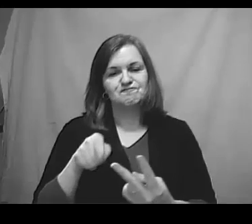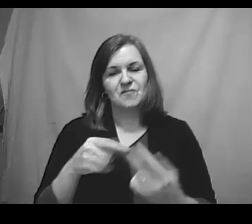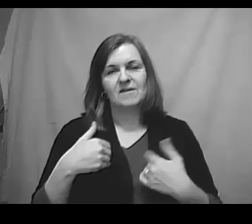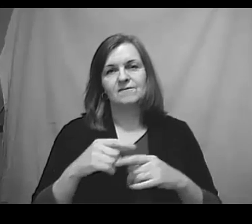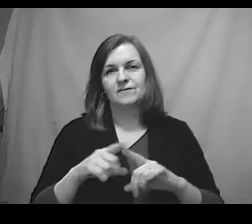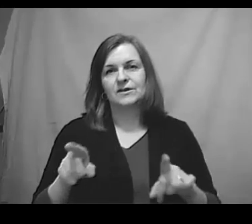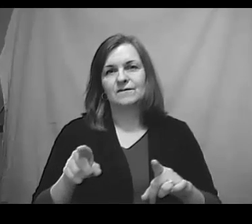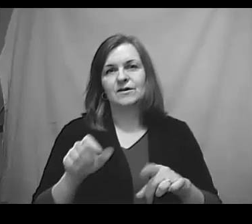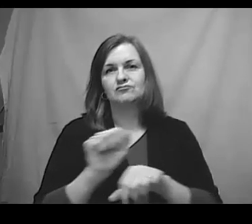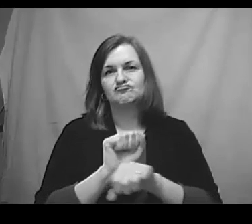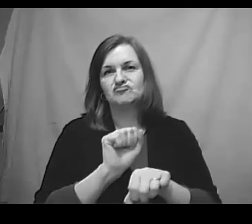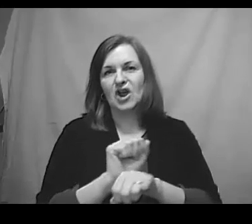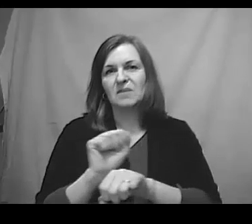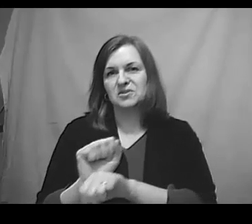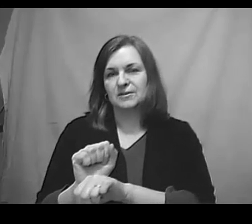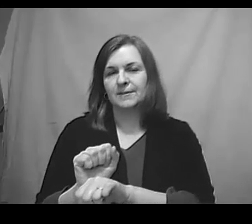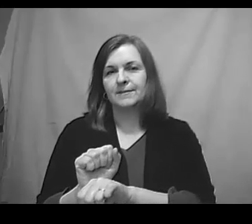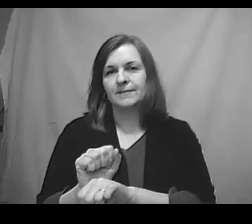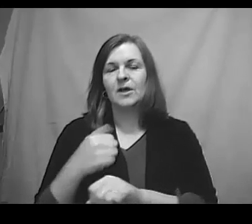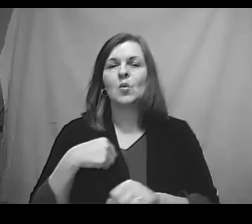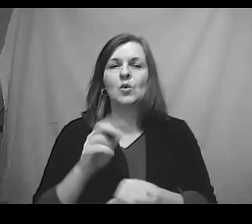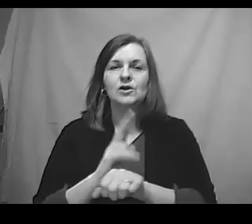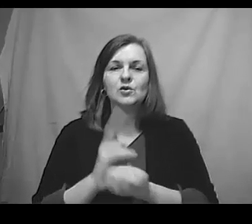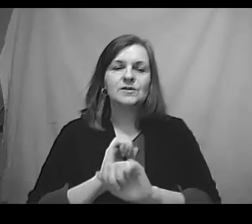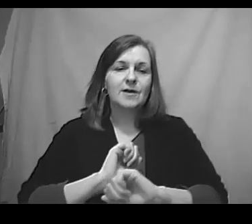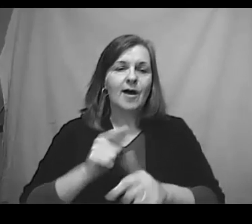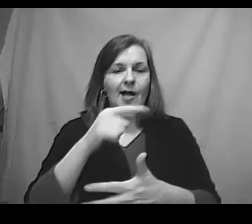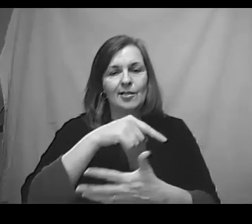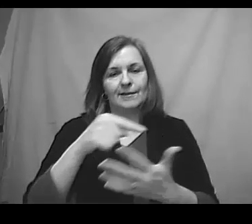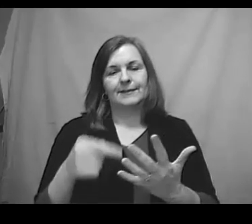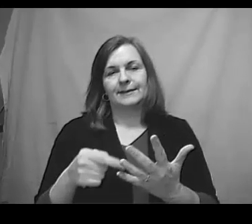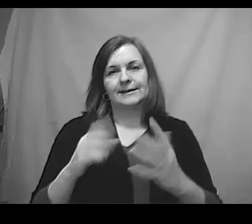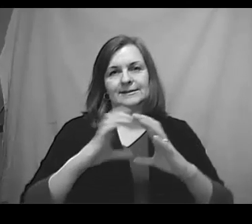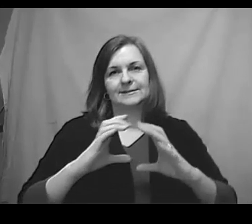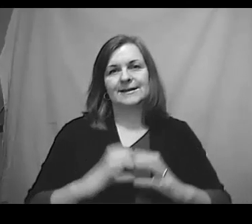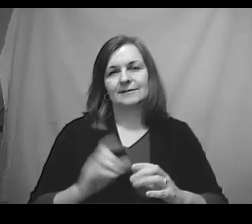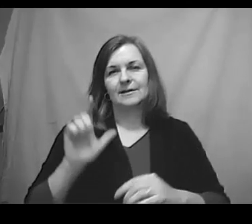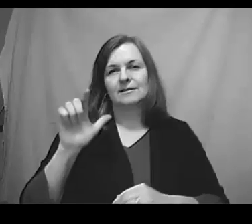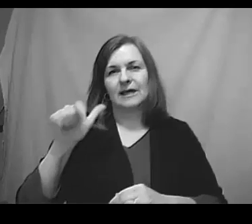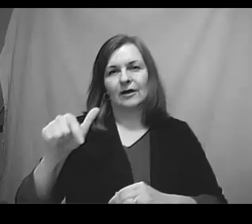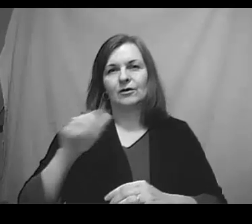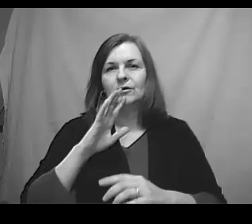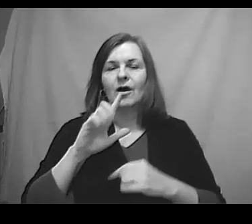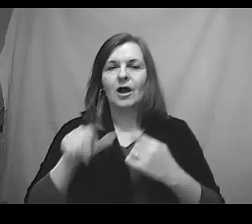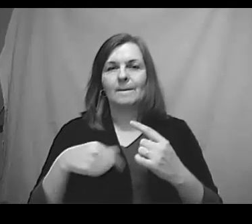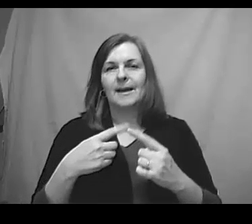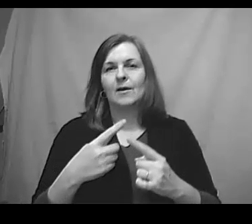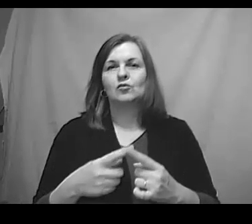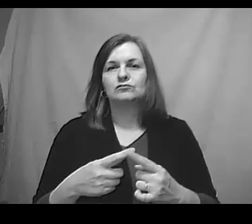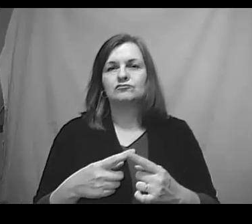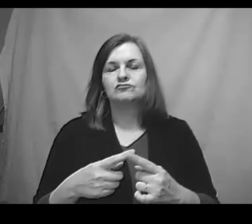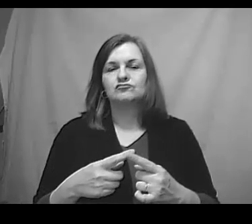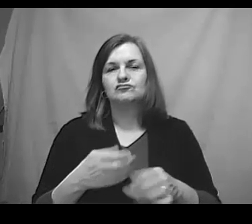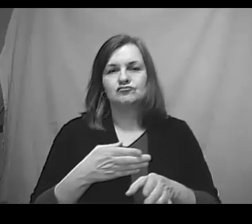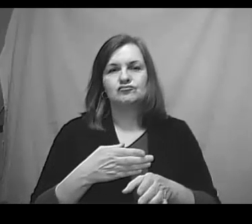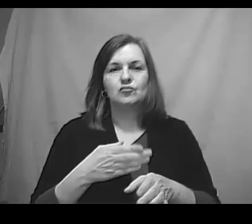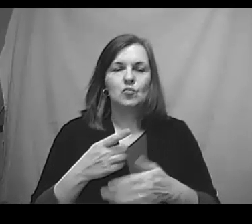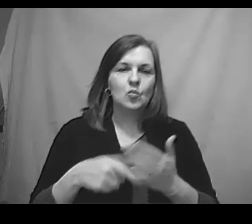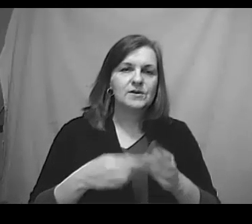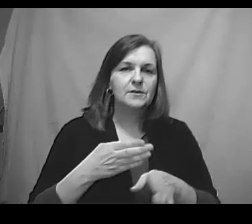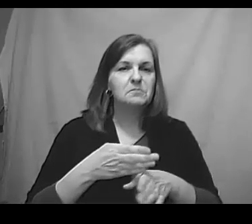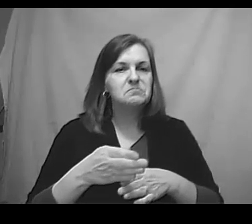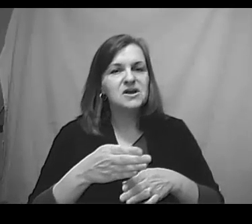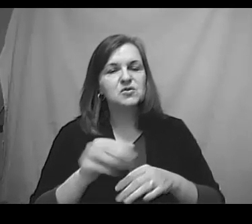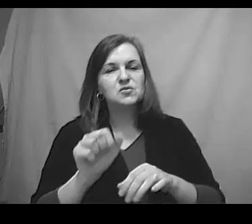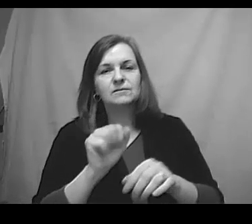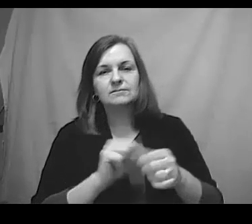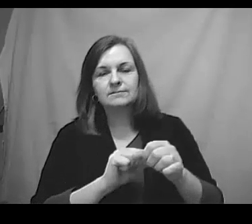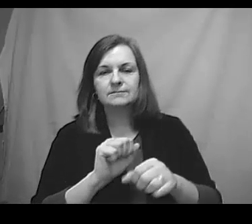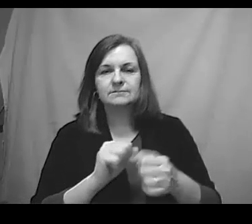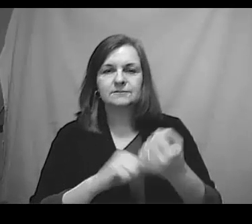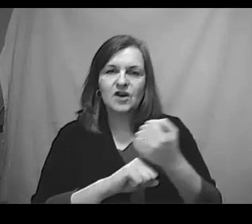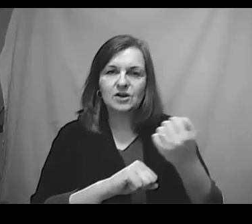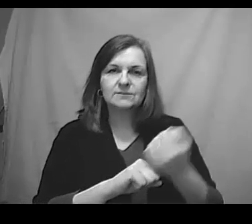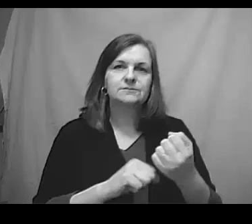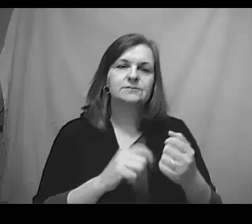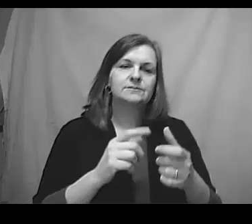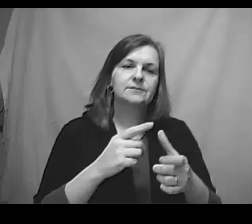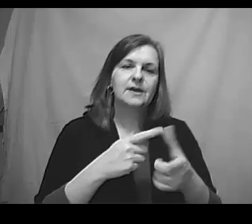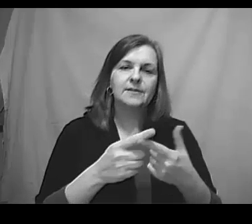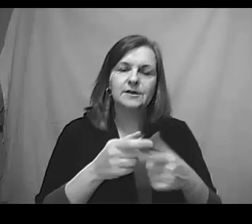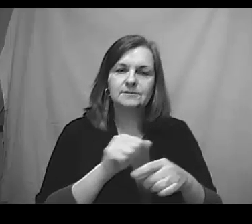to talk about their major functions and where they will actually fit in